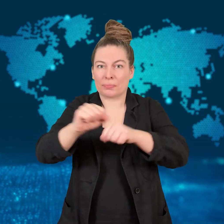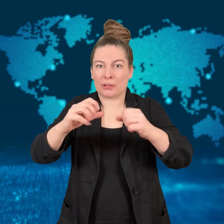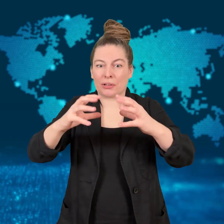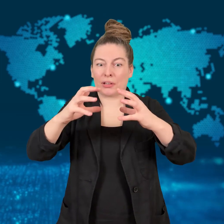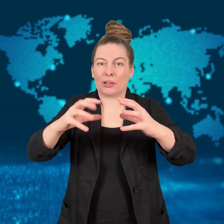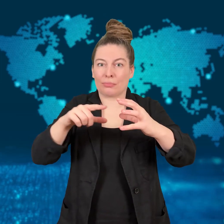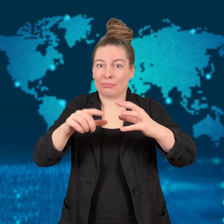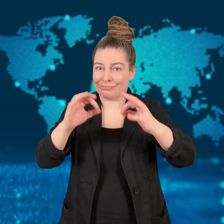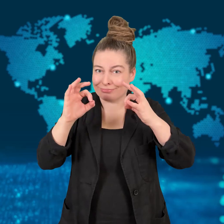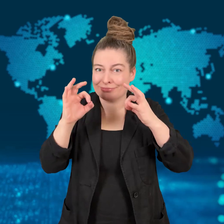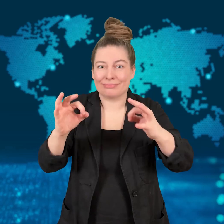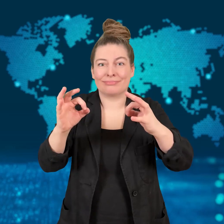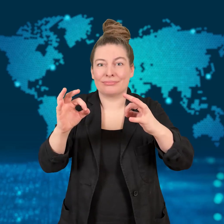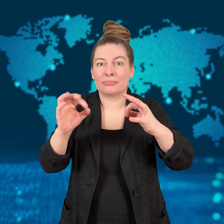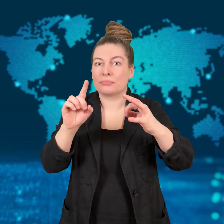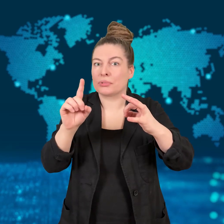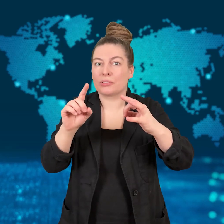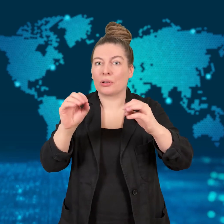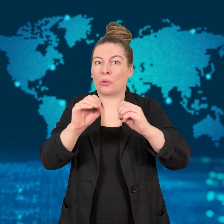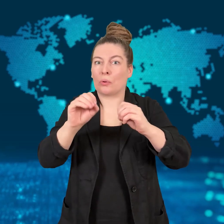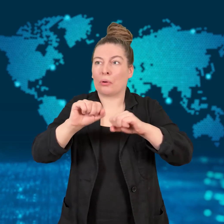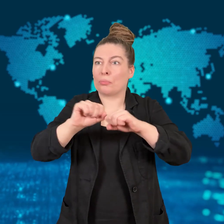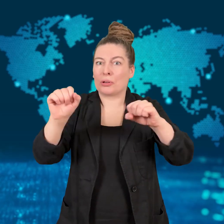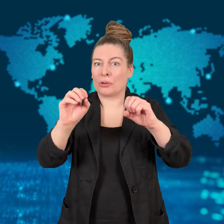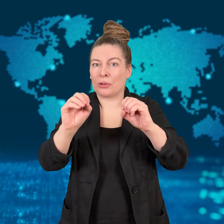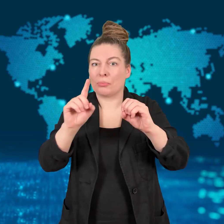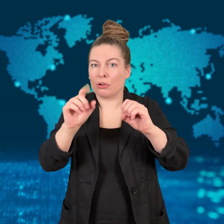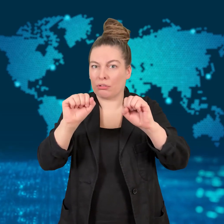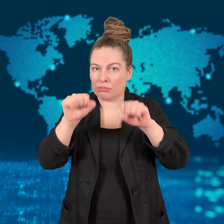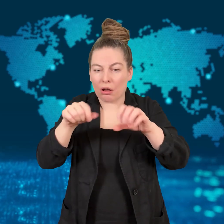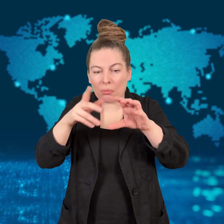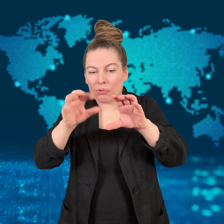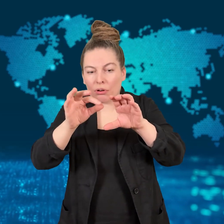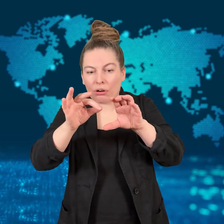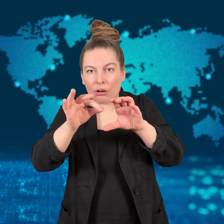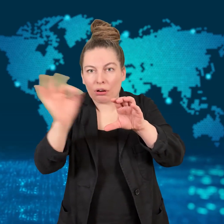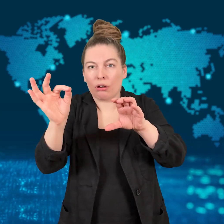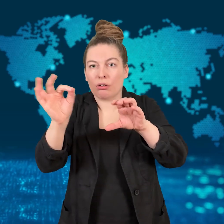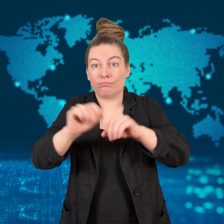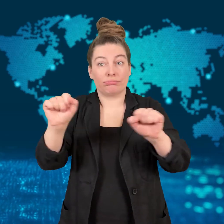but they do carry a charge.